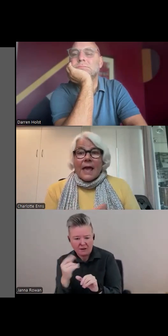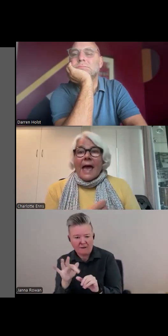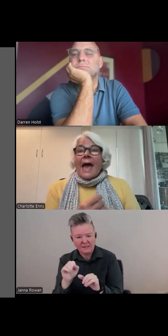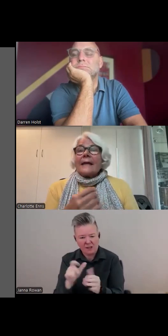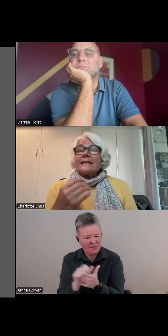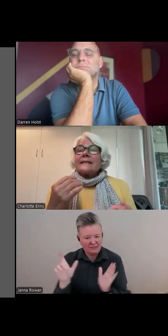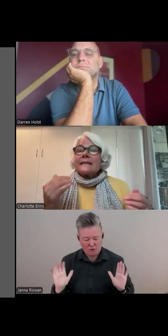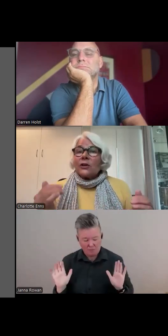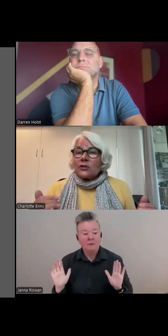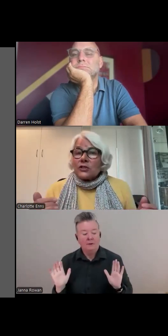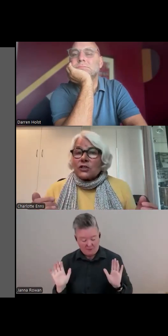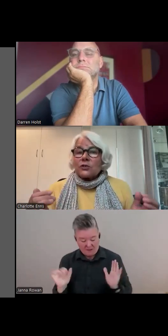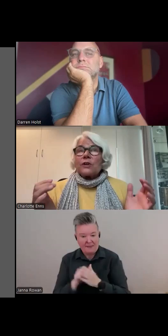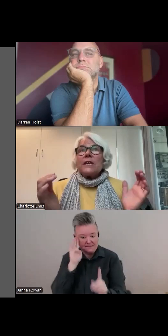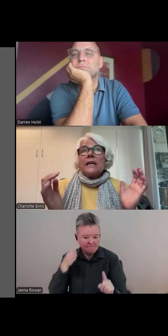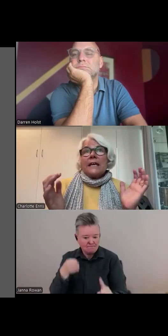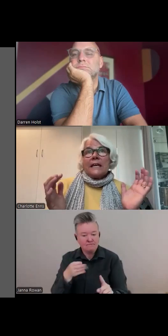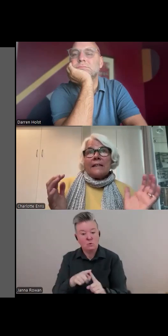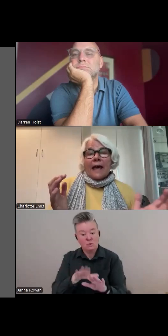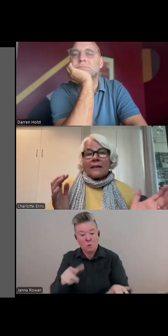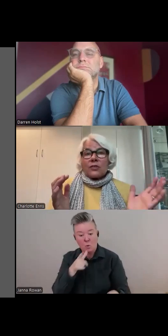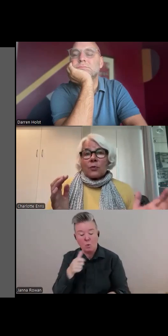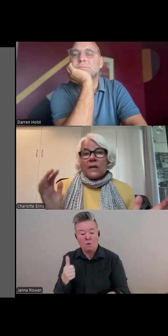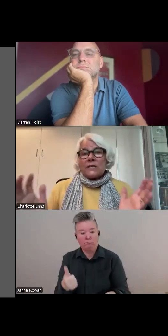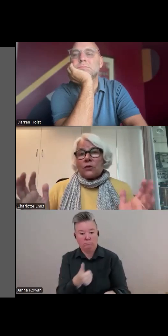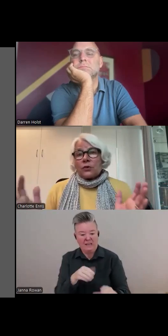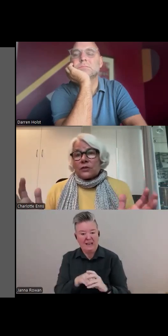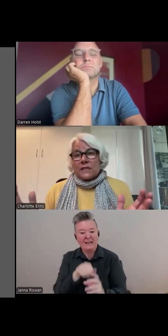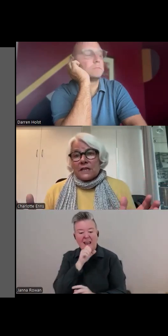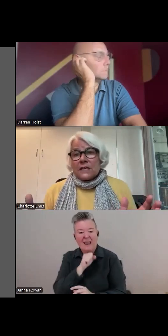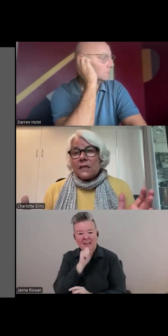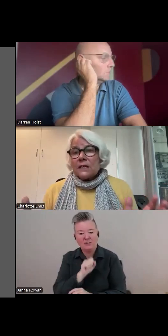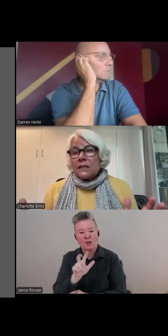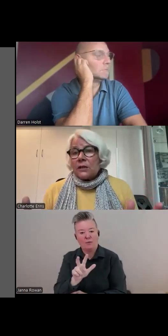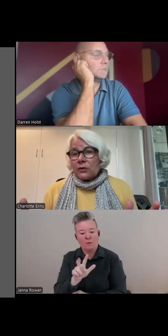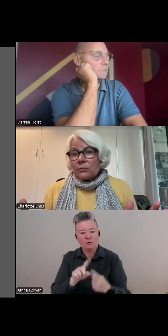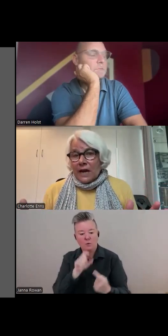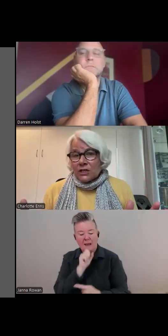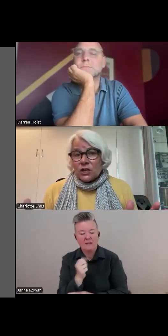And it's geared to children in that 3 to 13 year range.